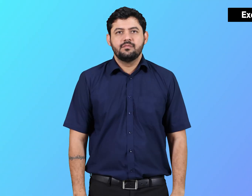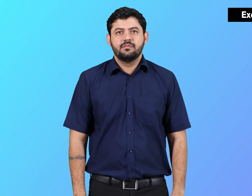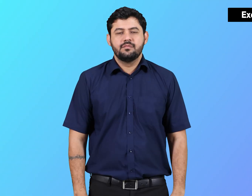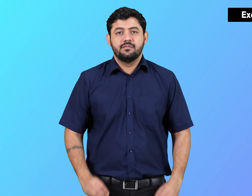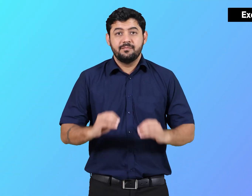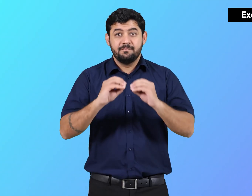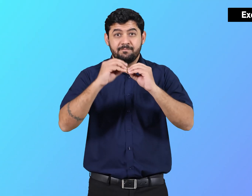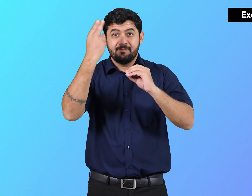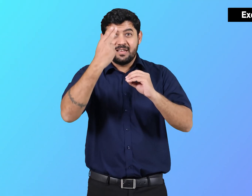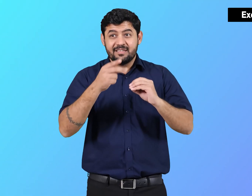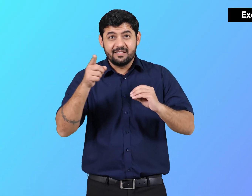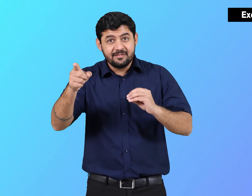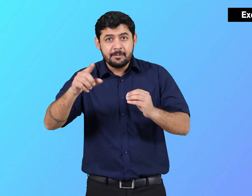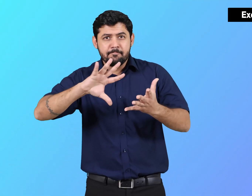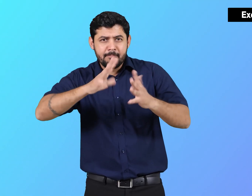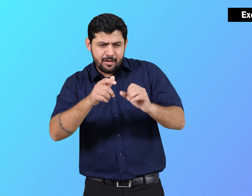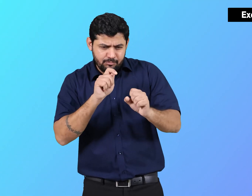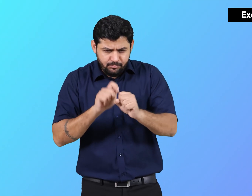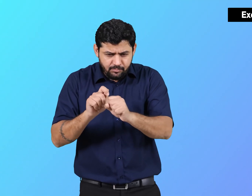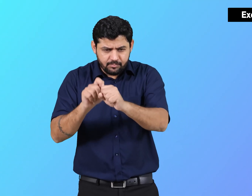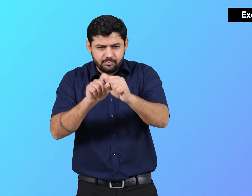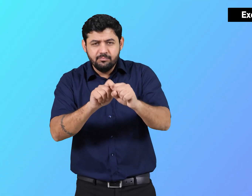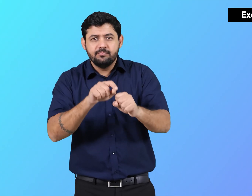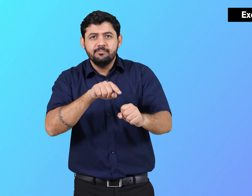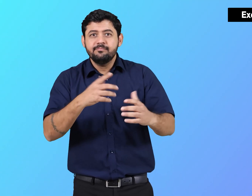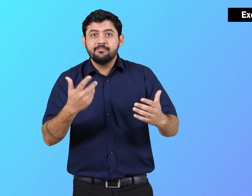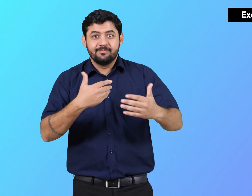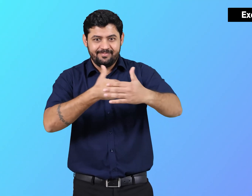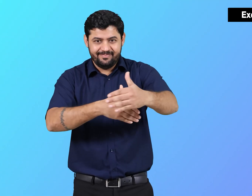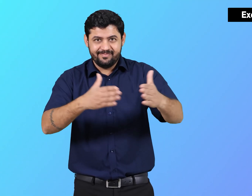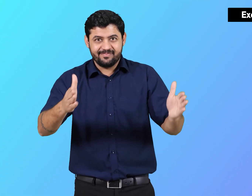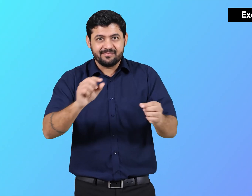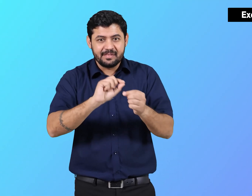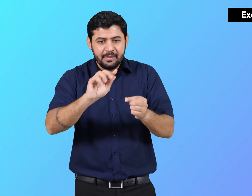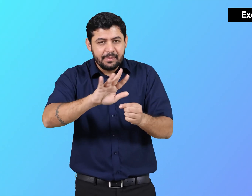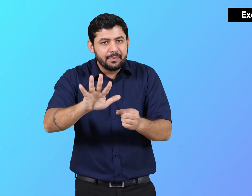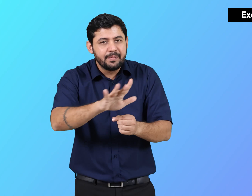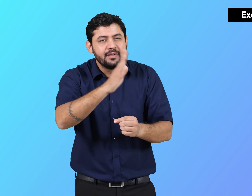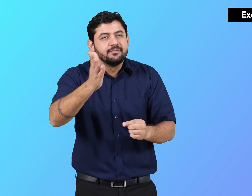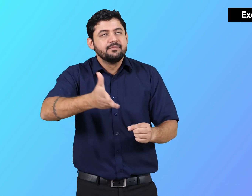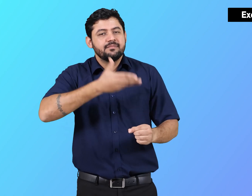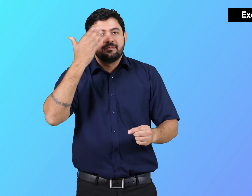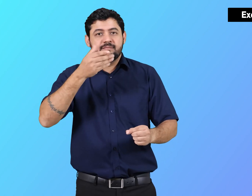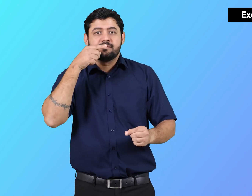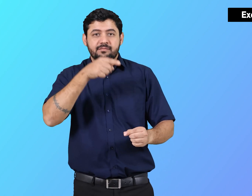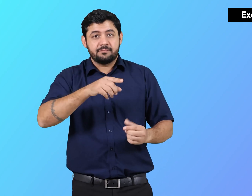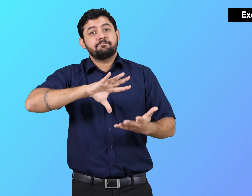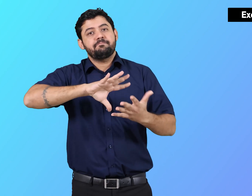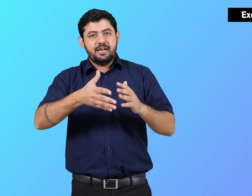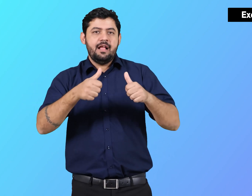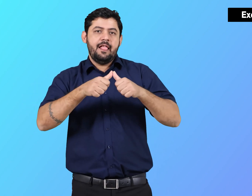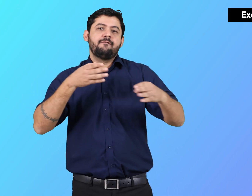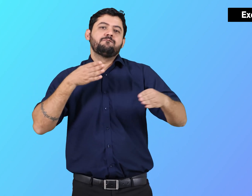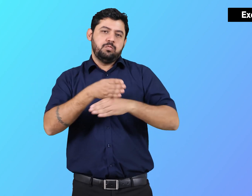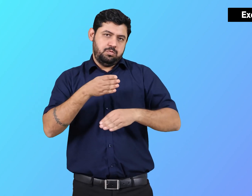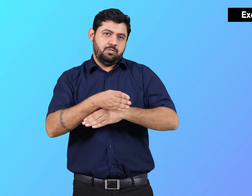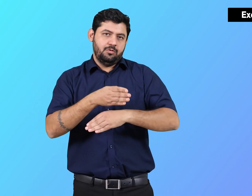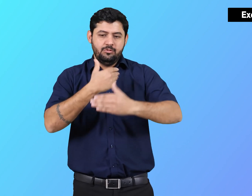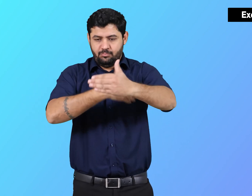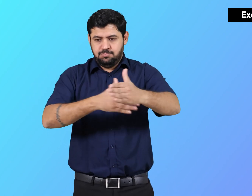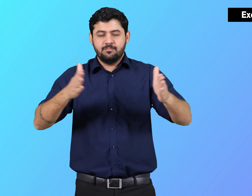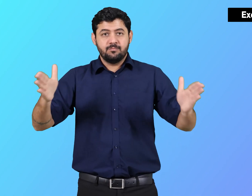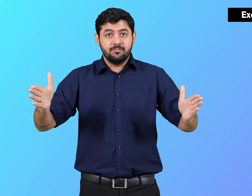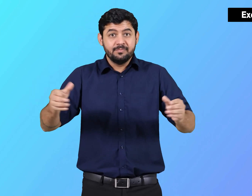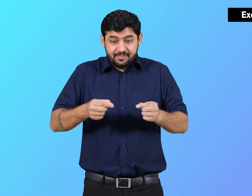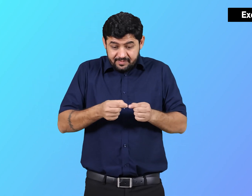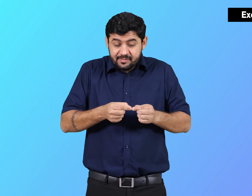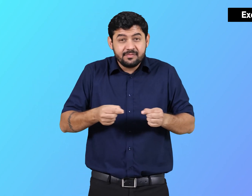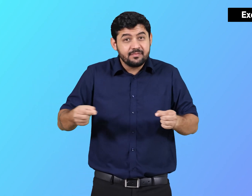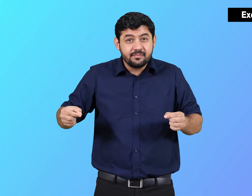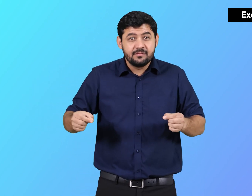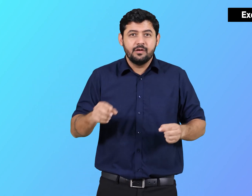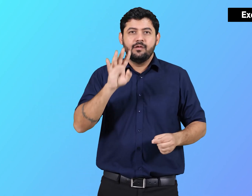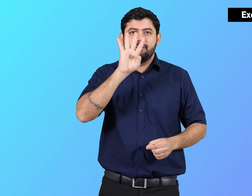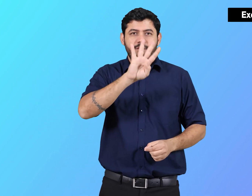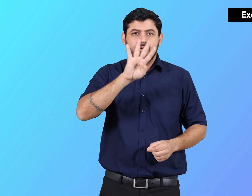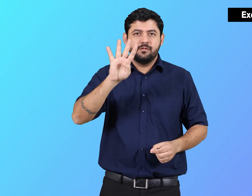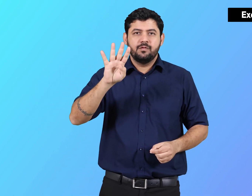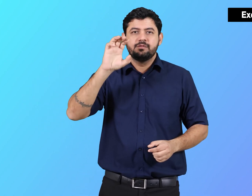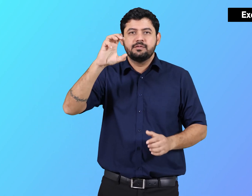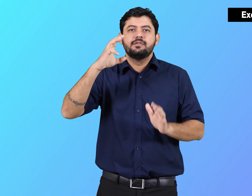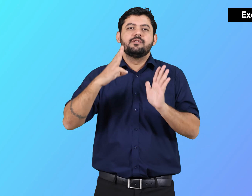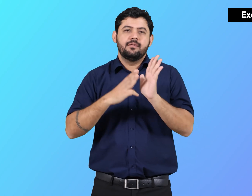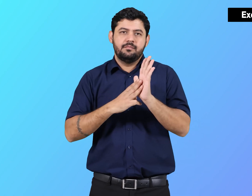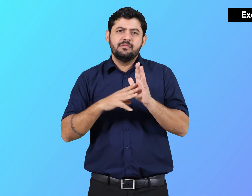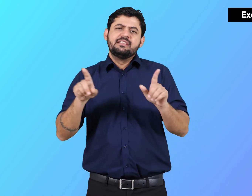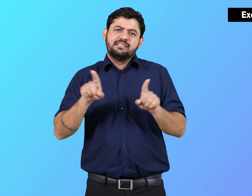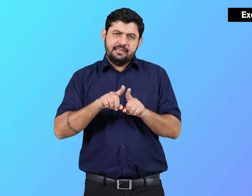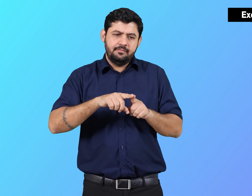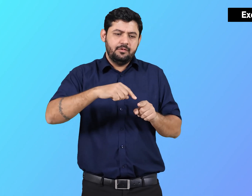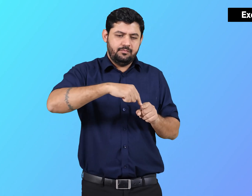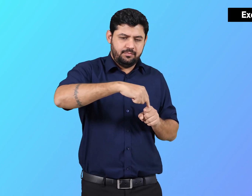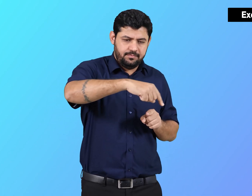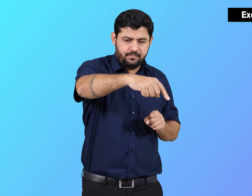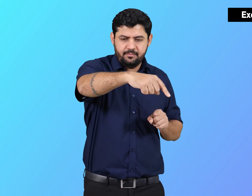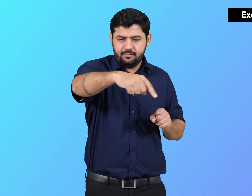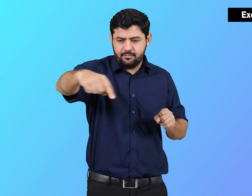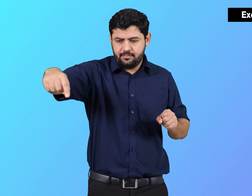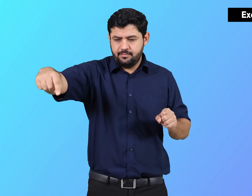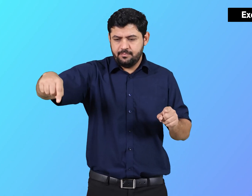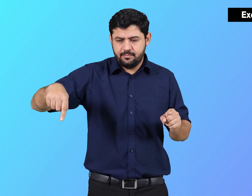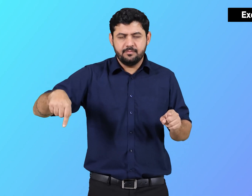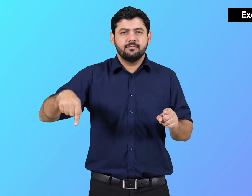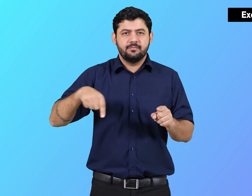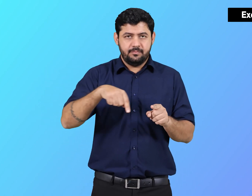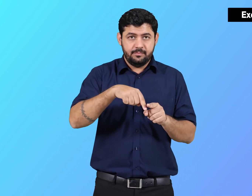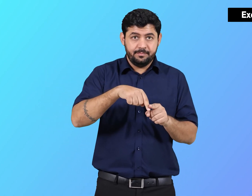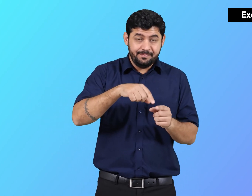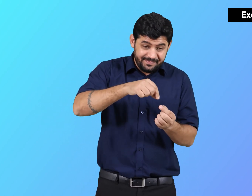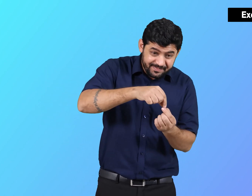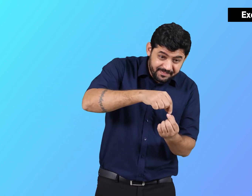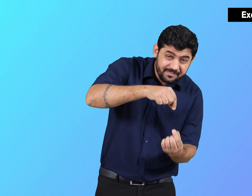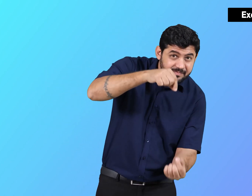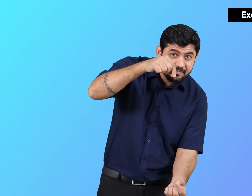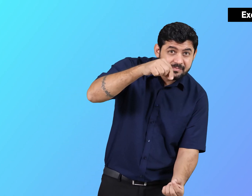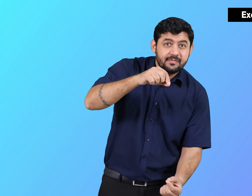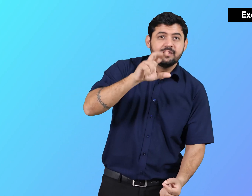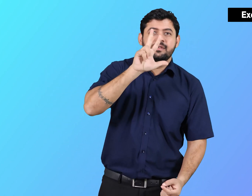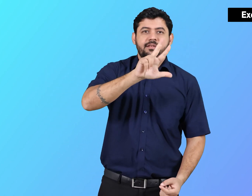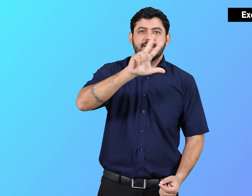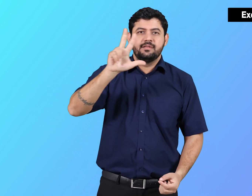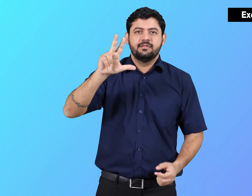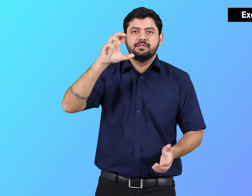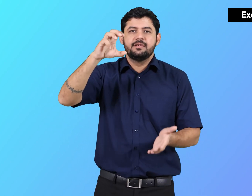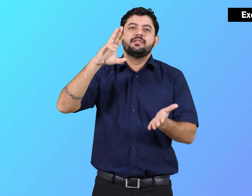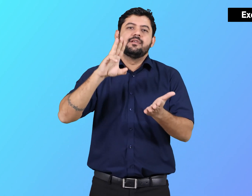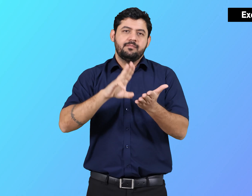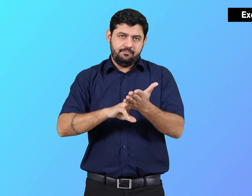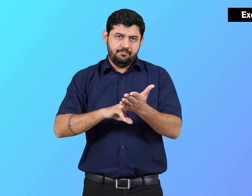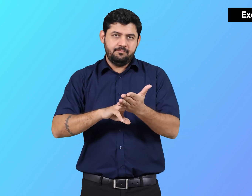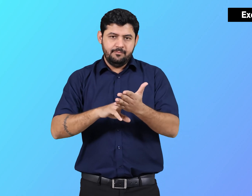He made the altar for burning incense from acacia wood. The altar was square. It was 44 centimetres long, 44 centimetres wide and 88 centimetres high.